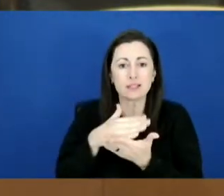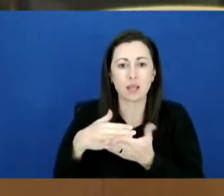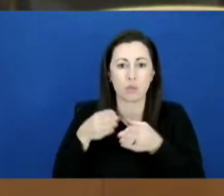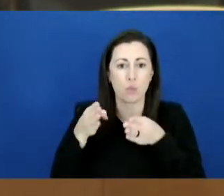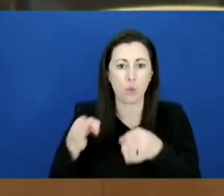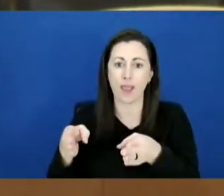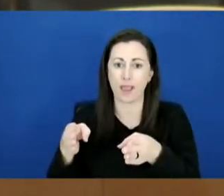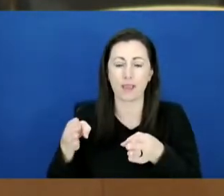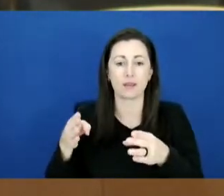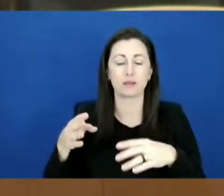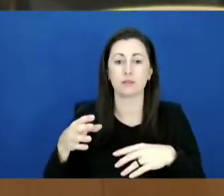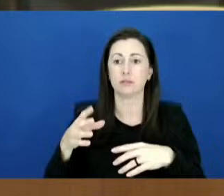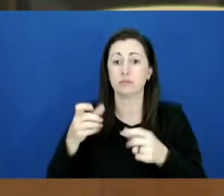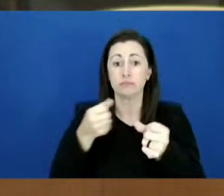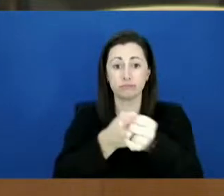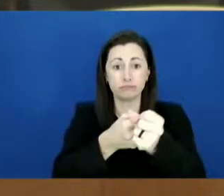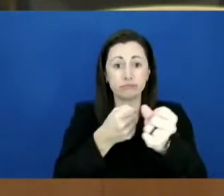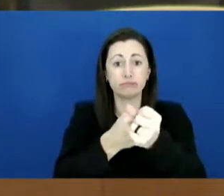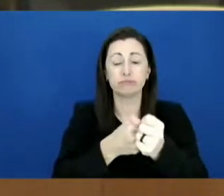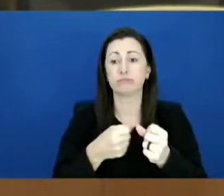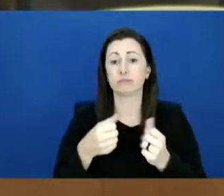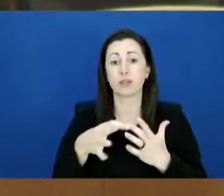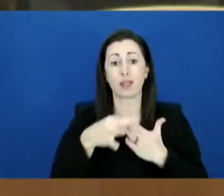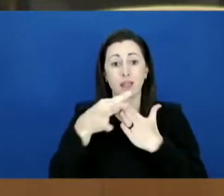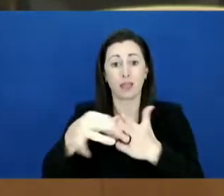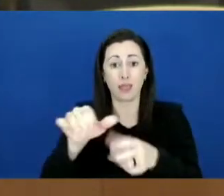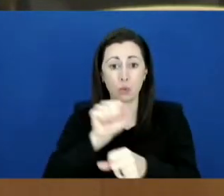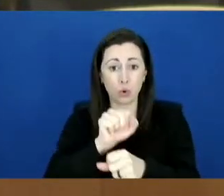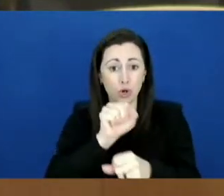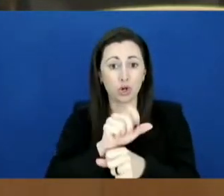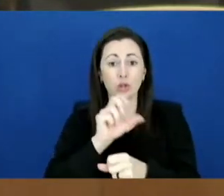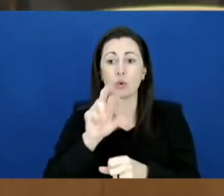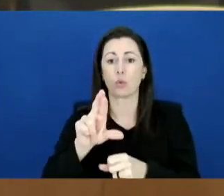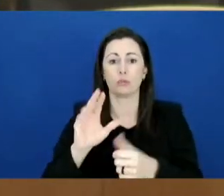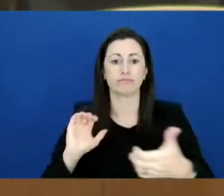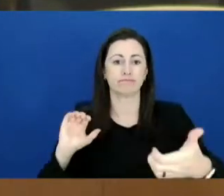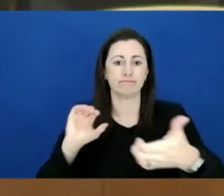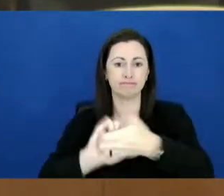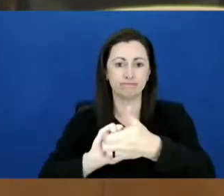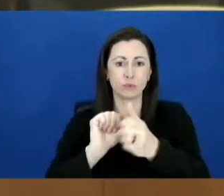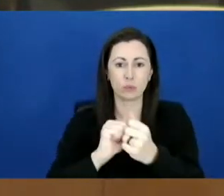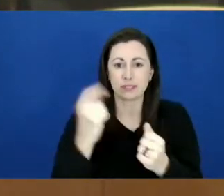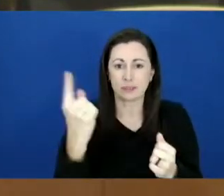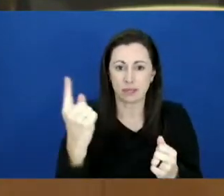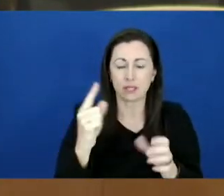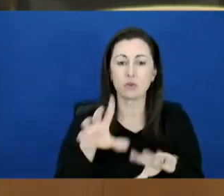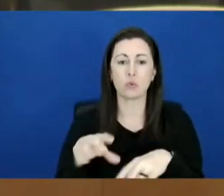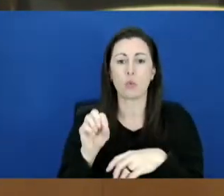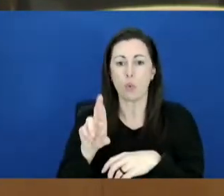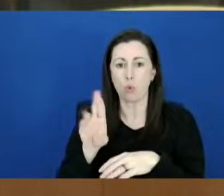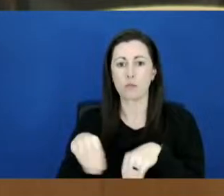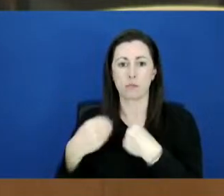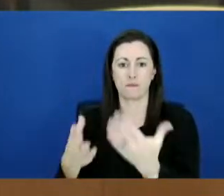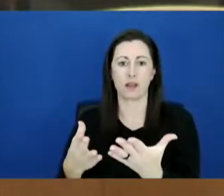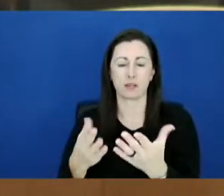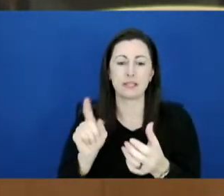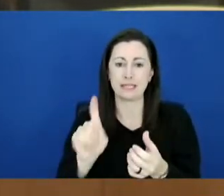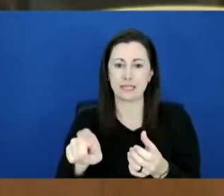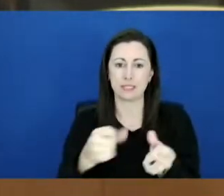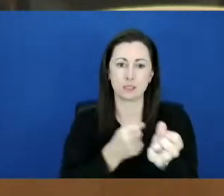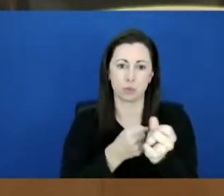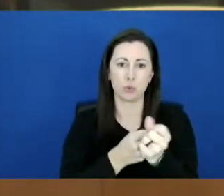MECKLENBURG COUNTY IN SOME WAY